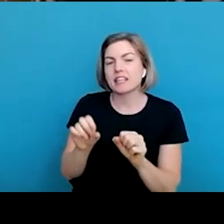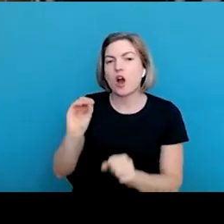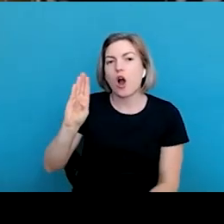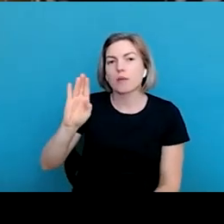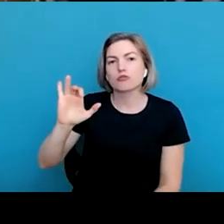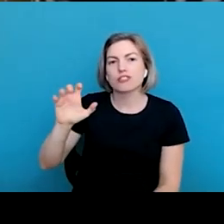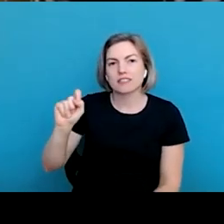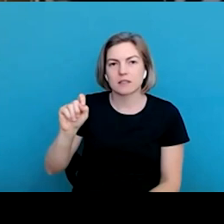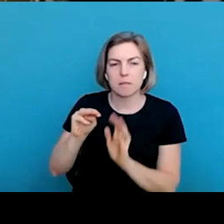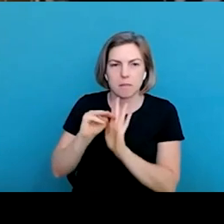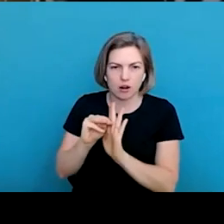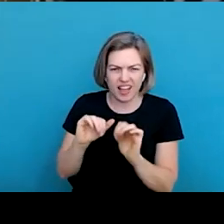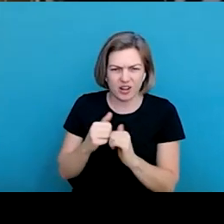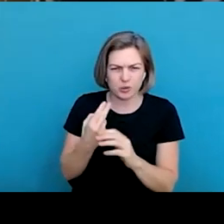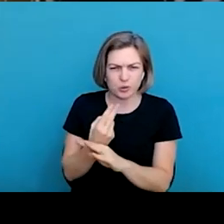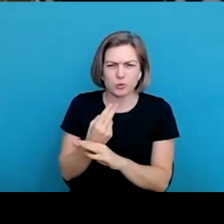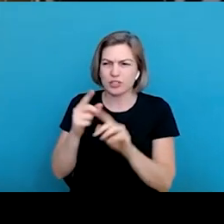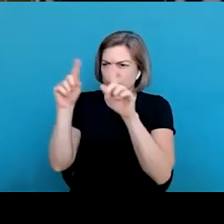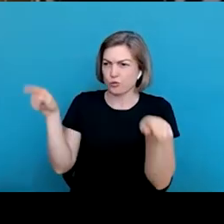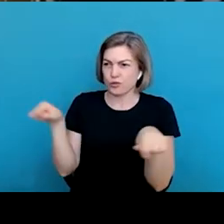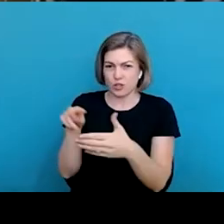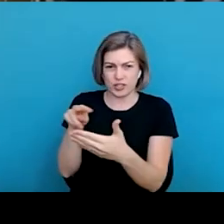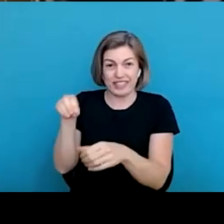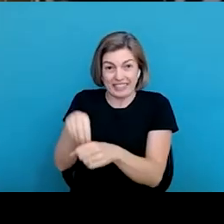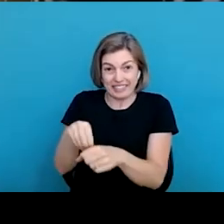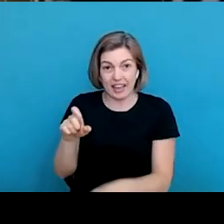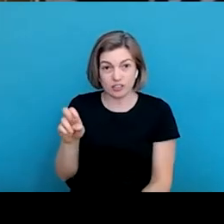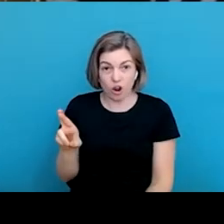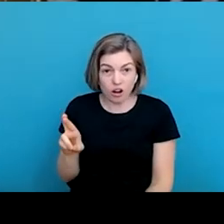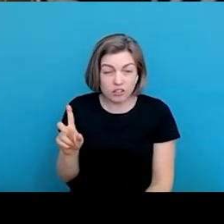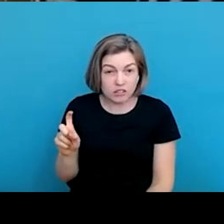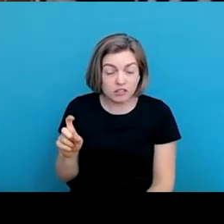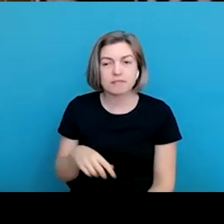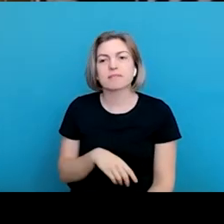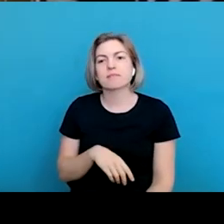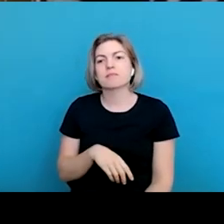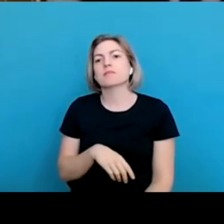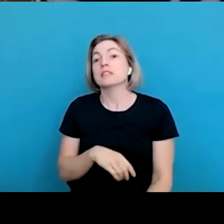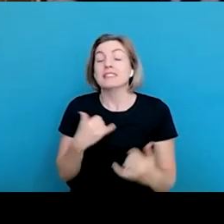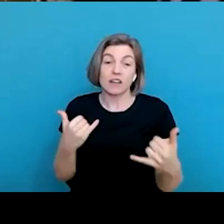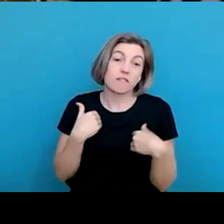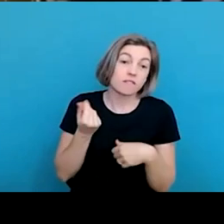Basically, how do you use screen readers in XR? Right now, we have a few people that are prototyping